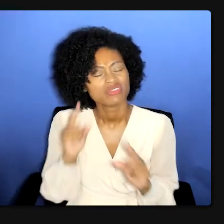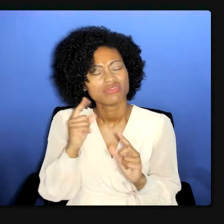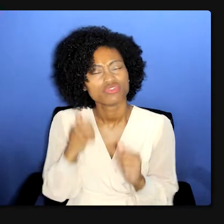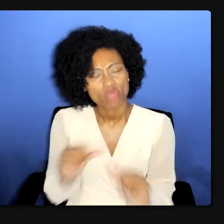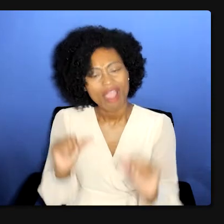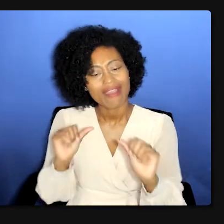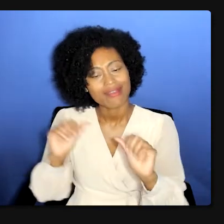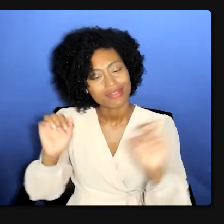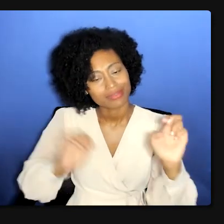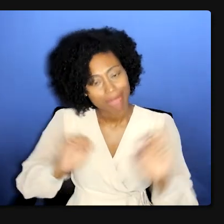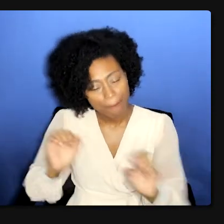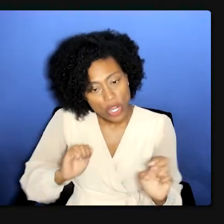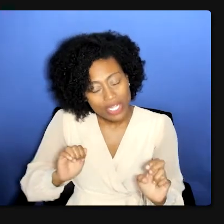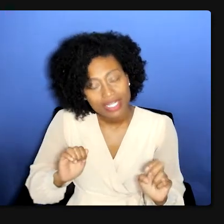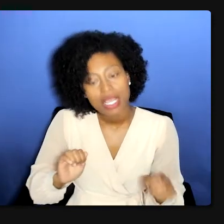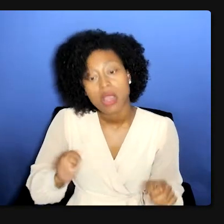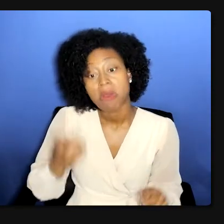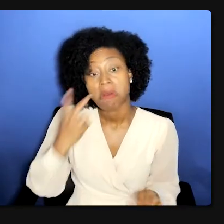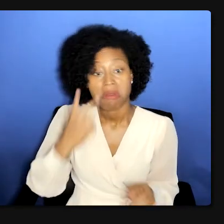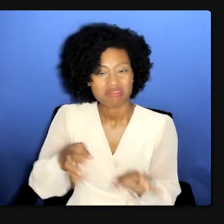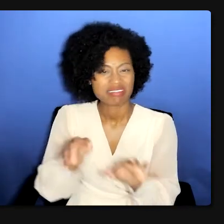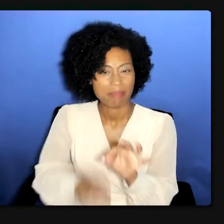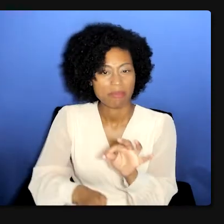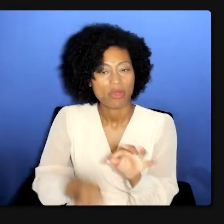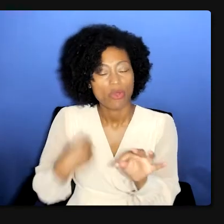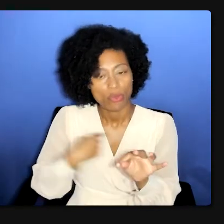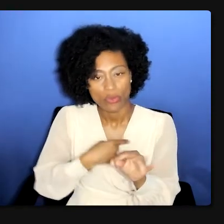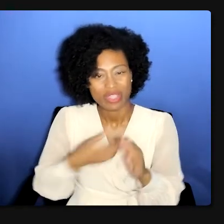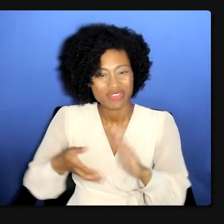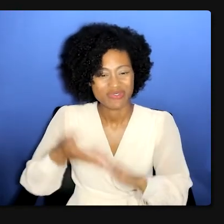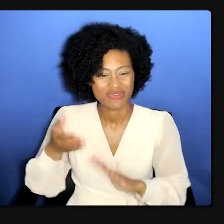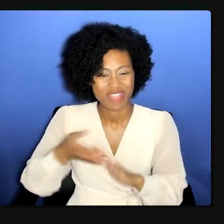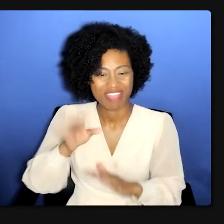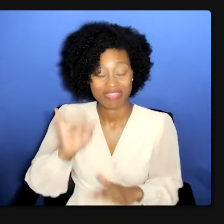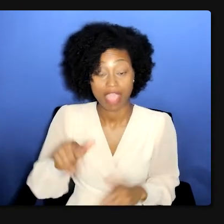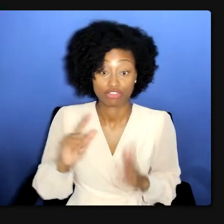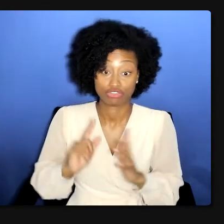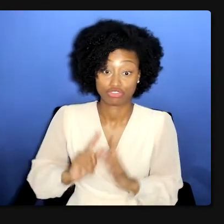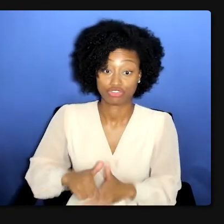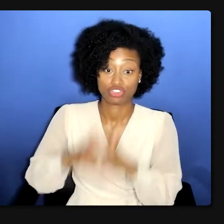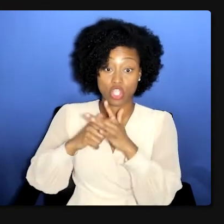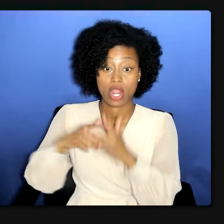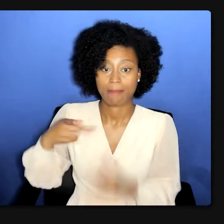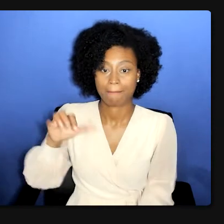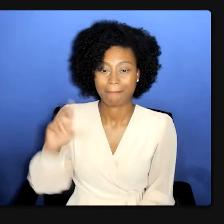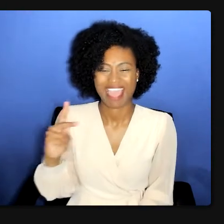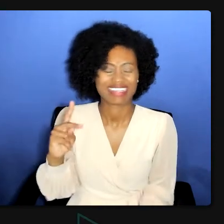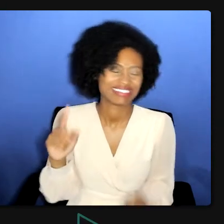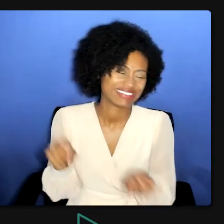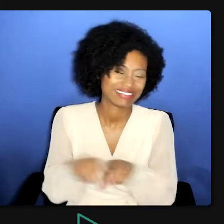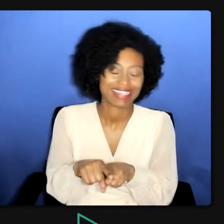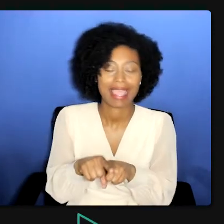A very simple one. And what you see here on the right is what we ran. We basically offered that Starter Pack, same price point, 99 cents.